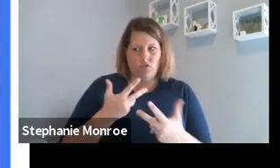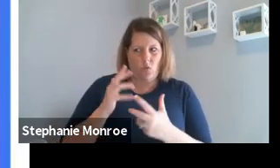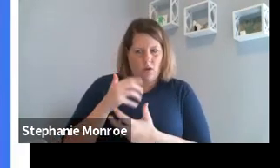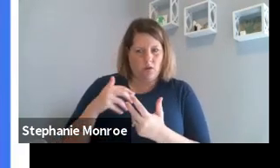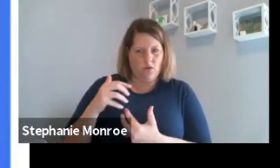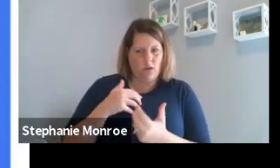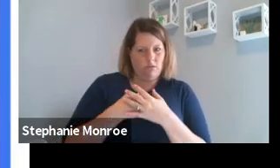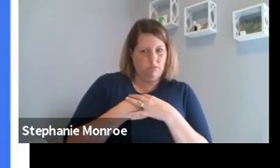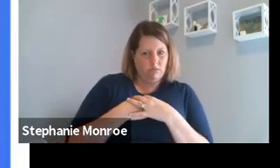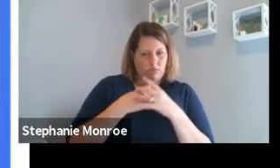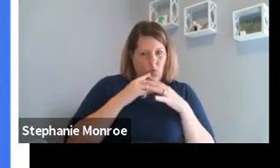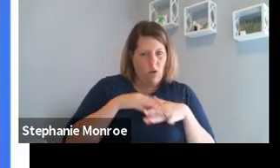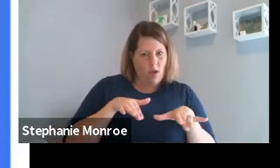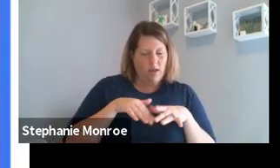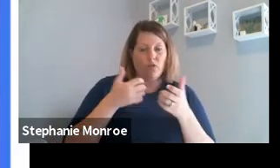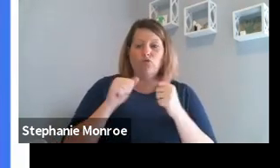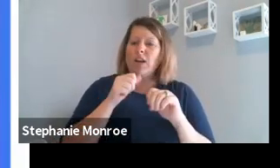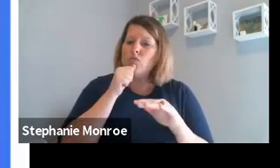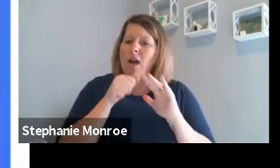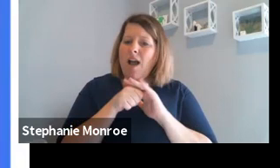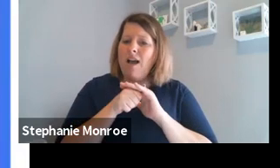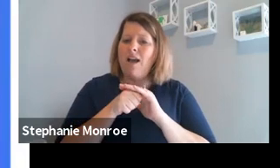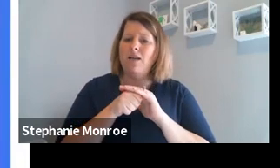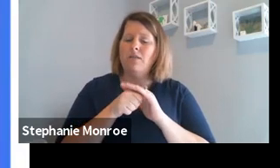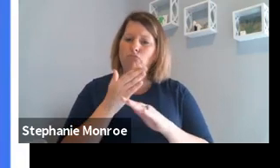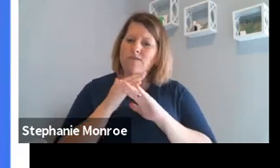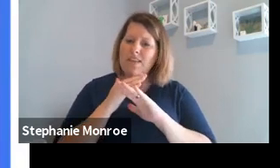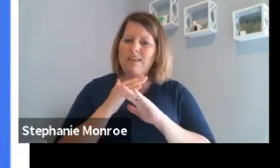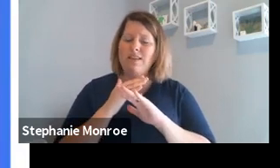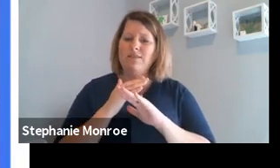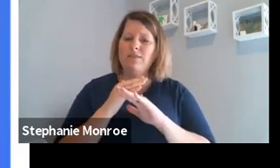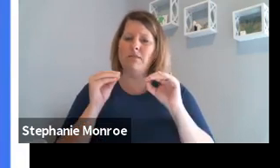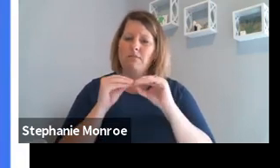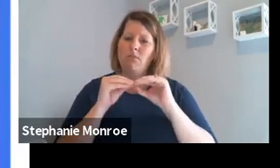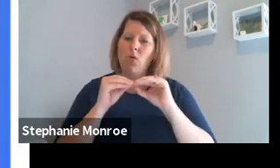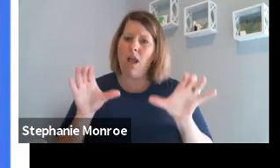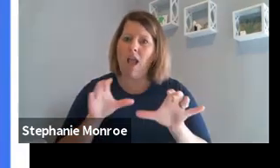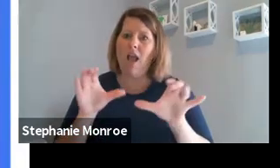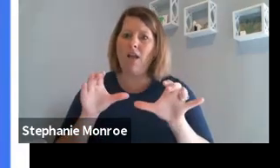you're trying to hide, they're trying to prevent further acts of violence and the way they do that,